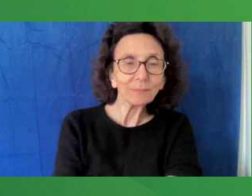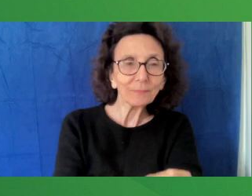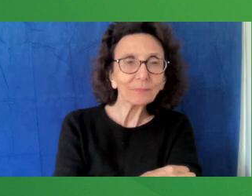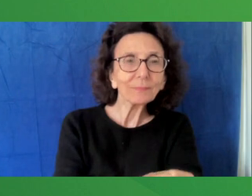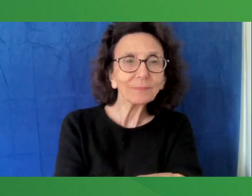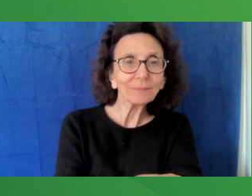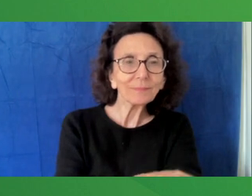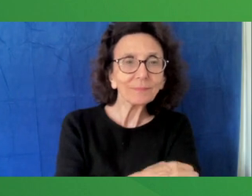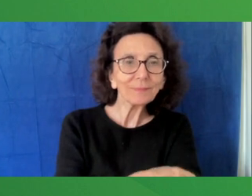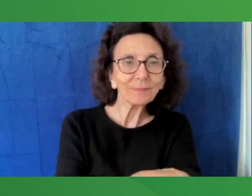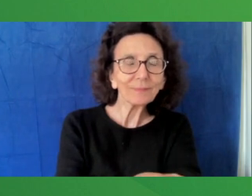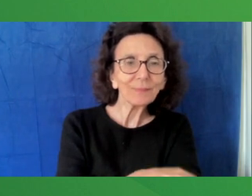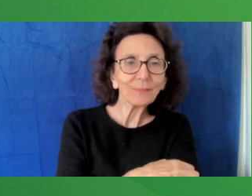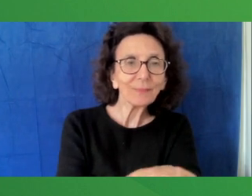So this is a little small.